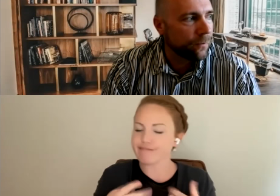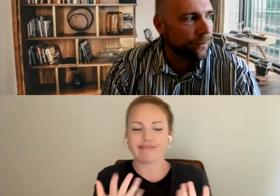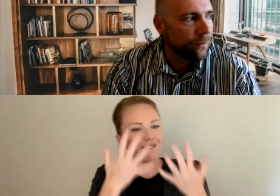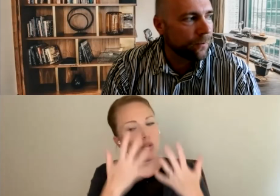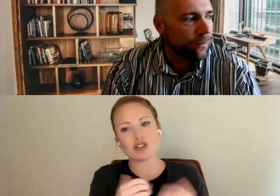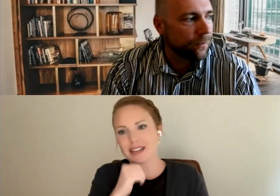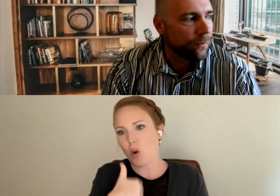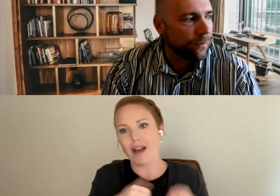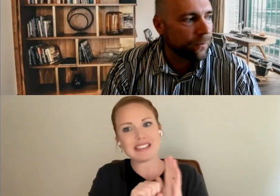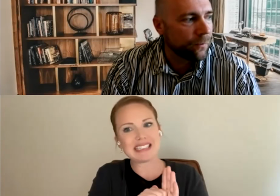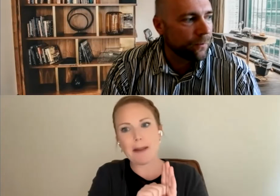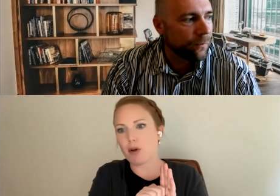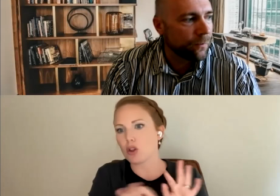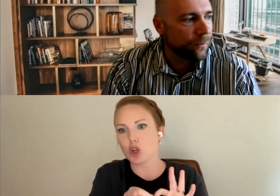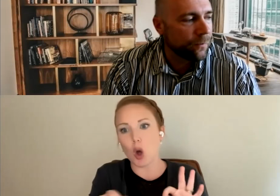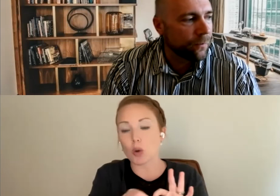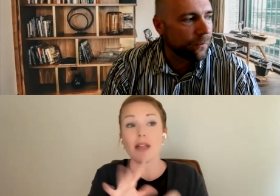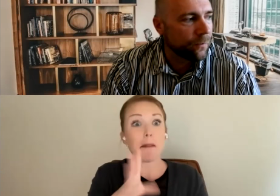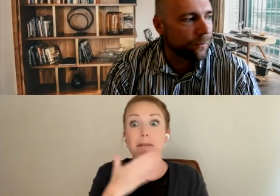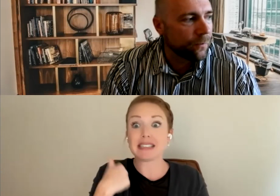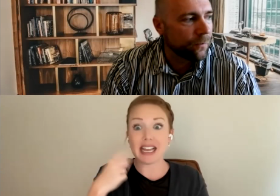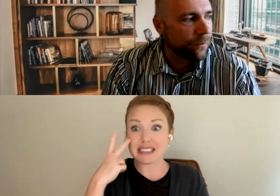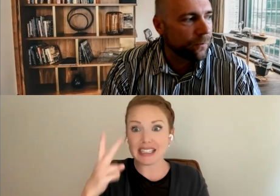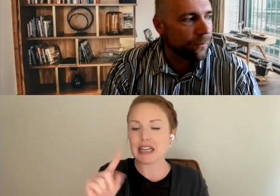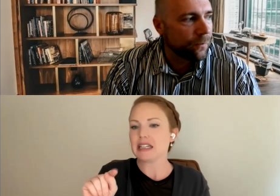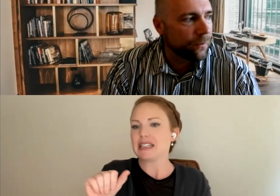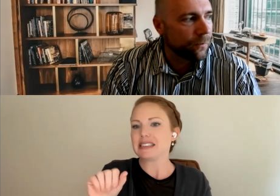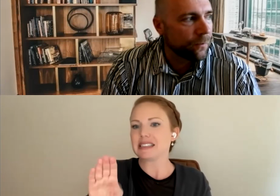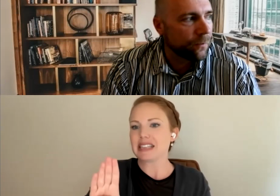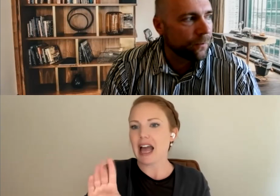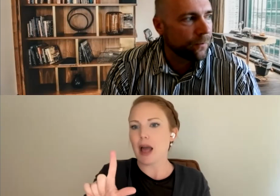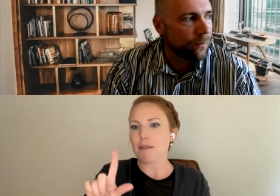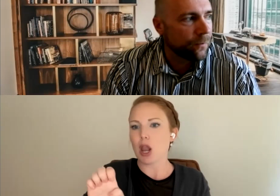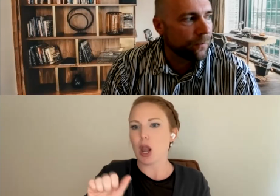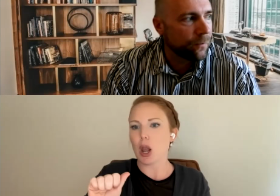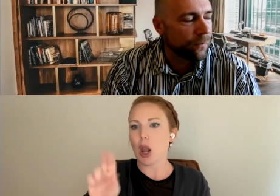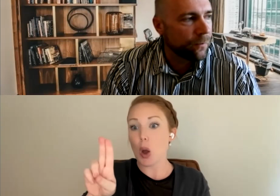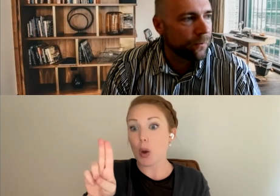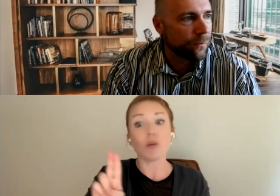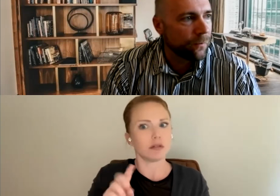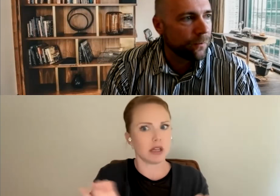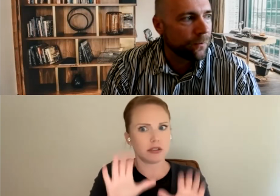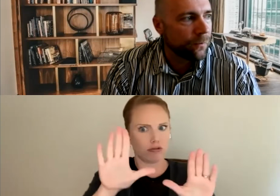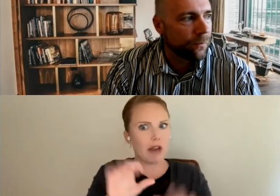seen to just good accessibility, Tableau does an excellent job of thinking about a lot